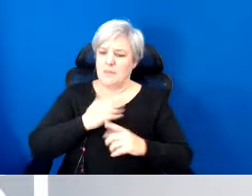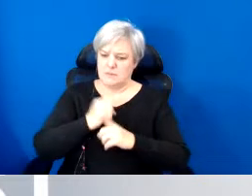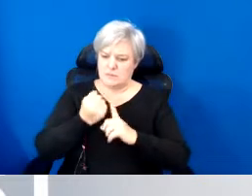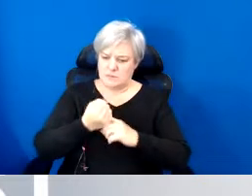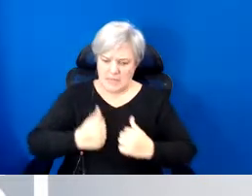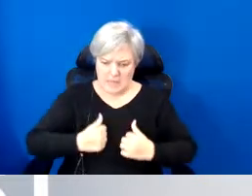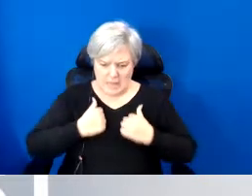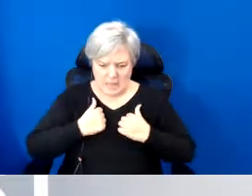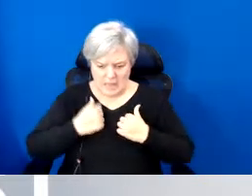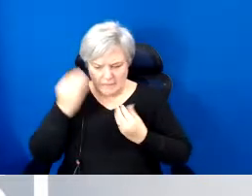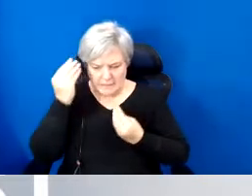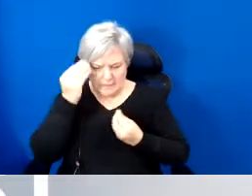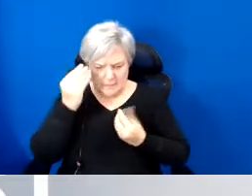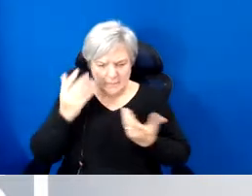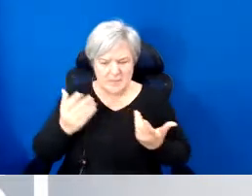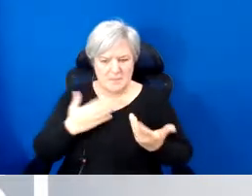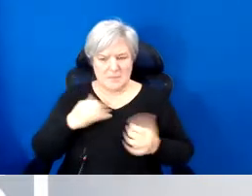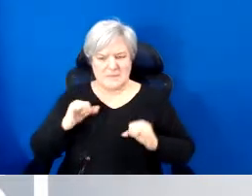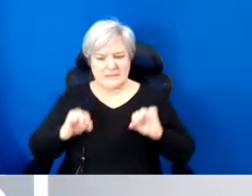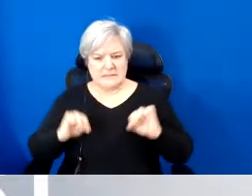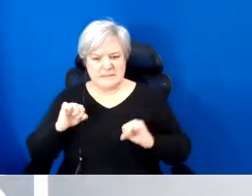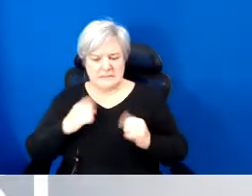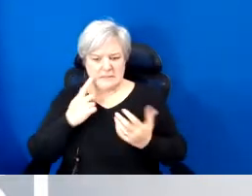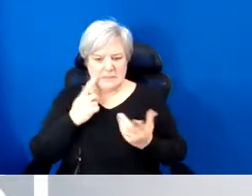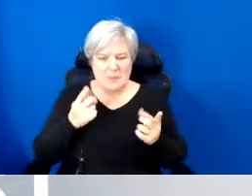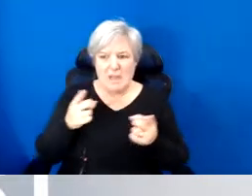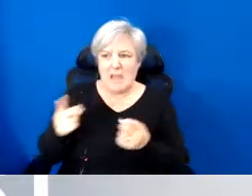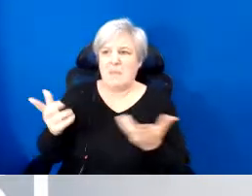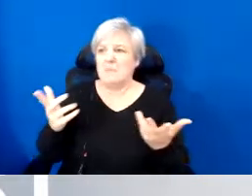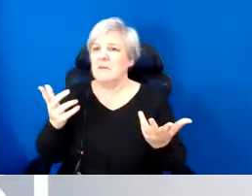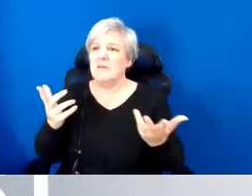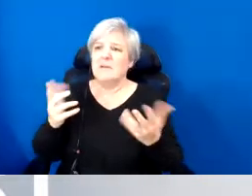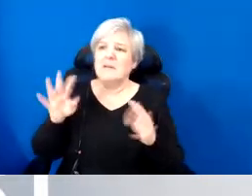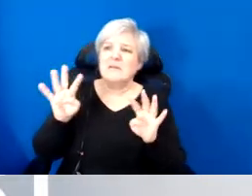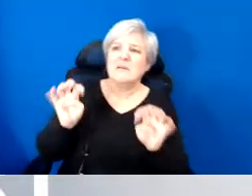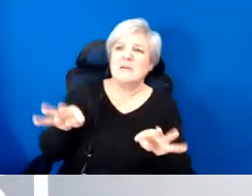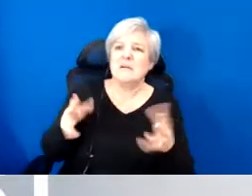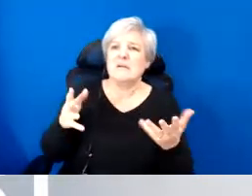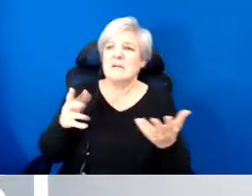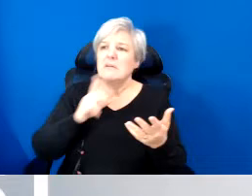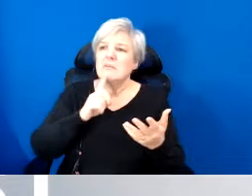There could have been some uncertainty about what was happening, a recognition of restrictions.